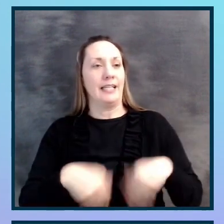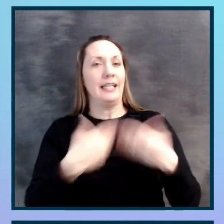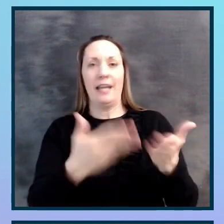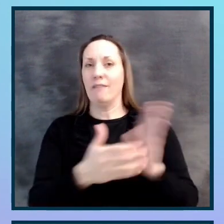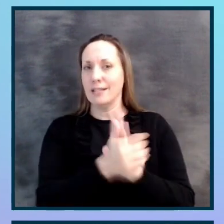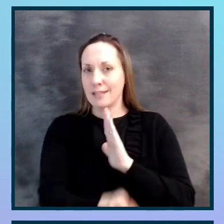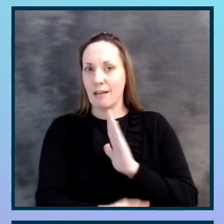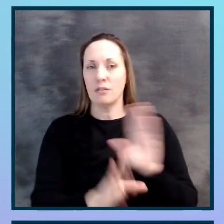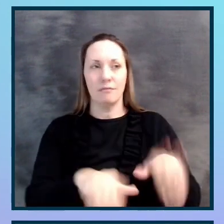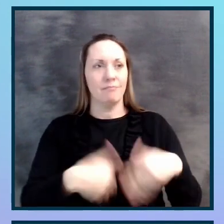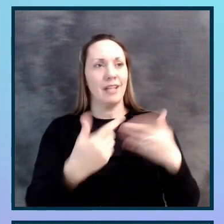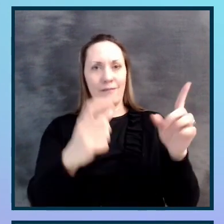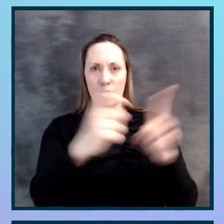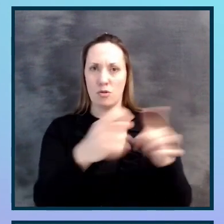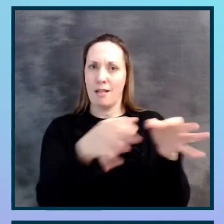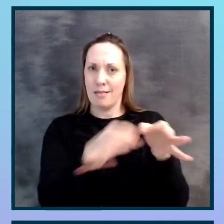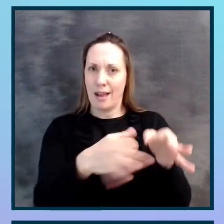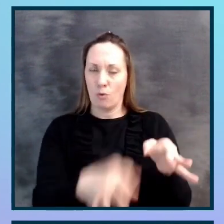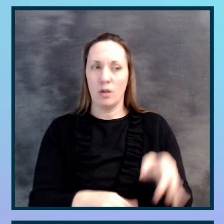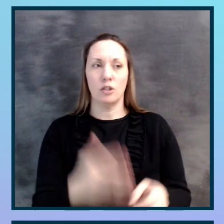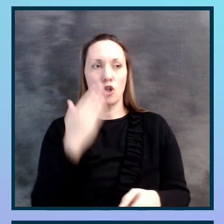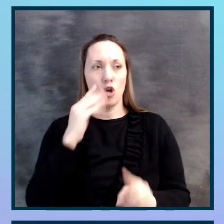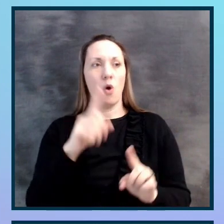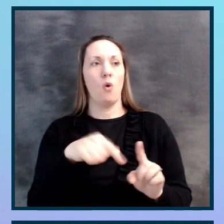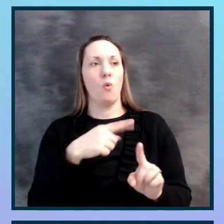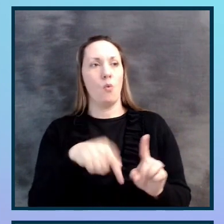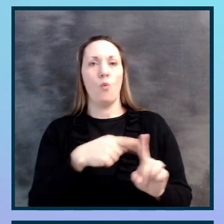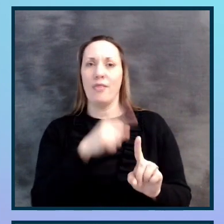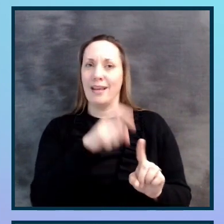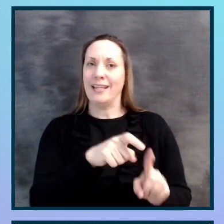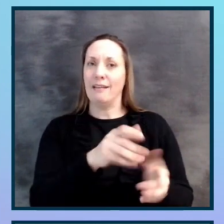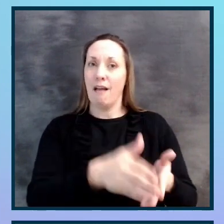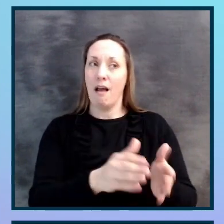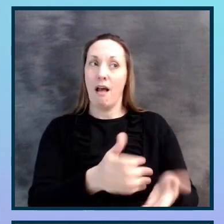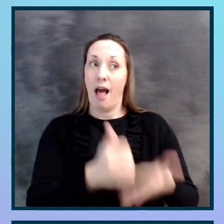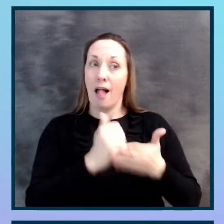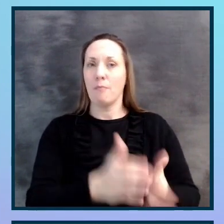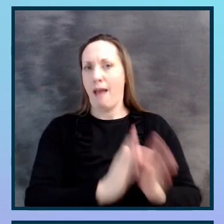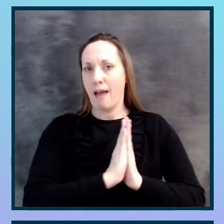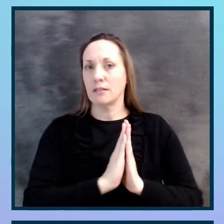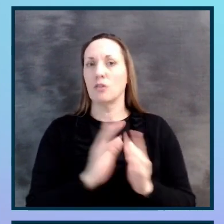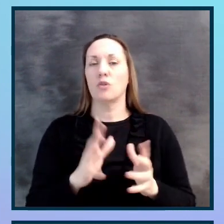and to know when they need to ask for help. So we have invested a lot of efforts into education.